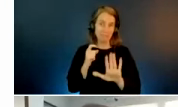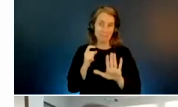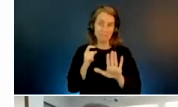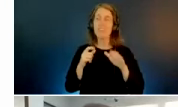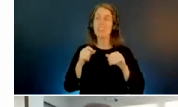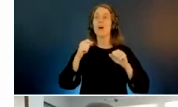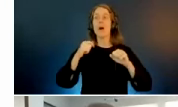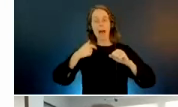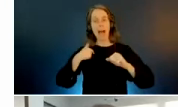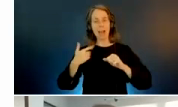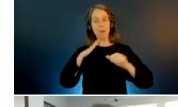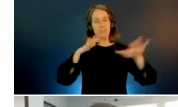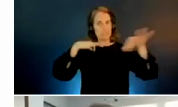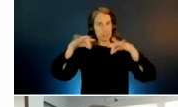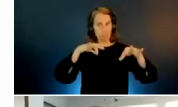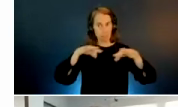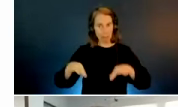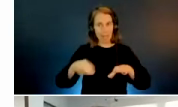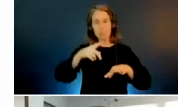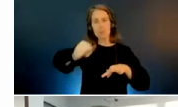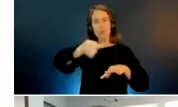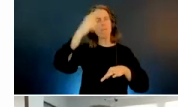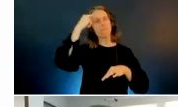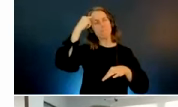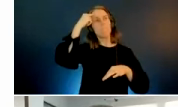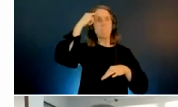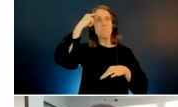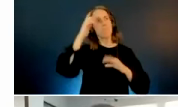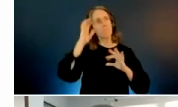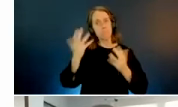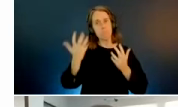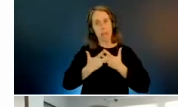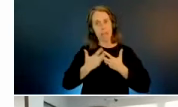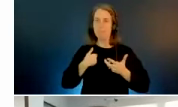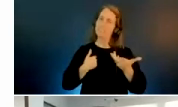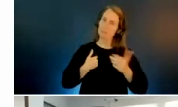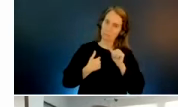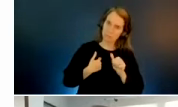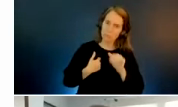or not that's the best option for you so the new voting machines that we have that we had in 2020